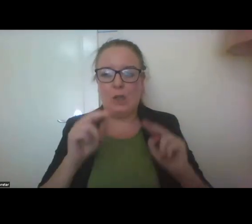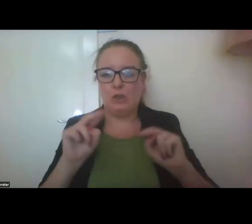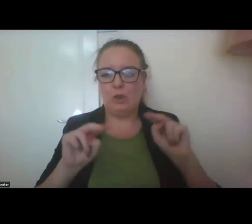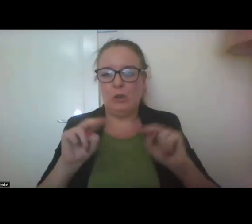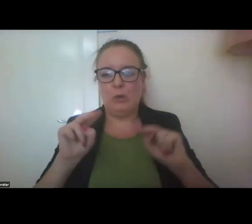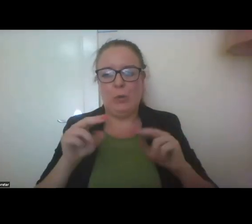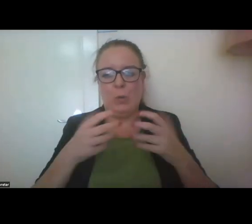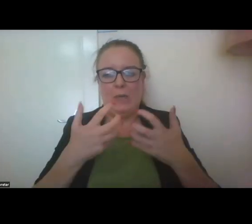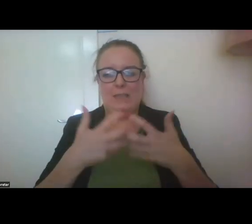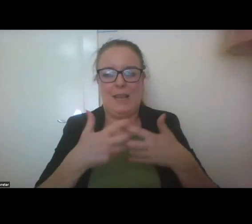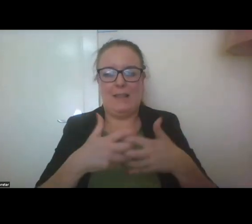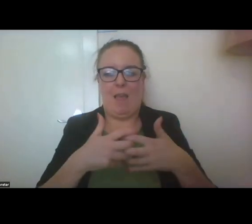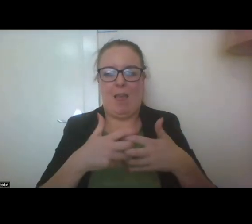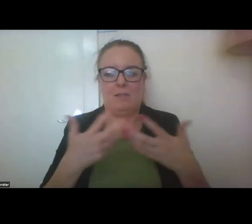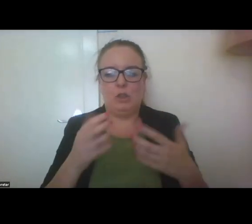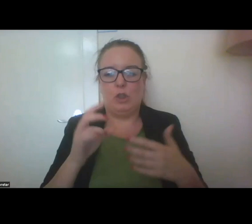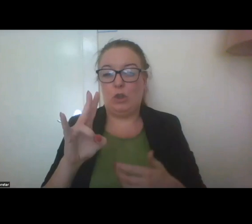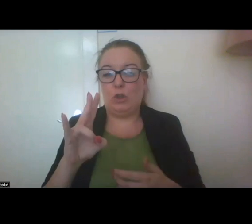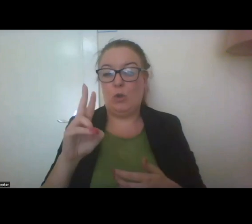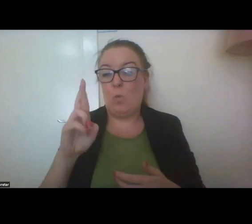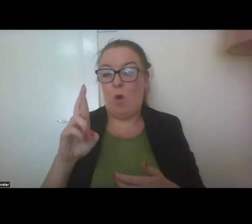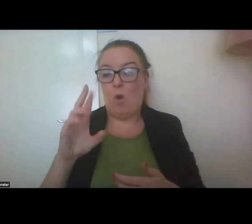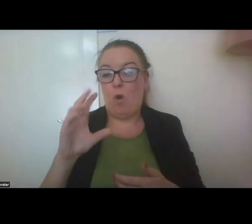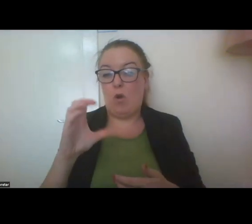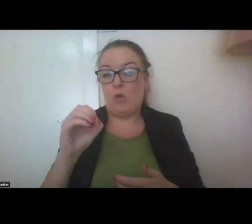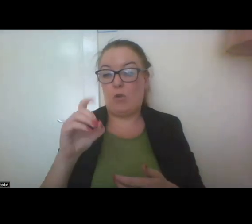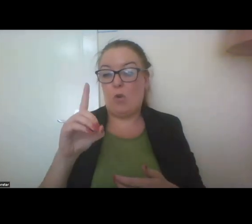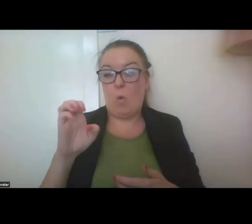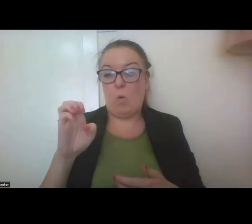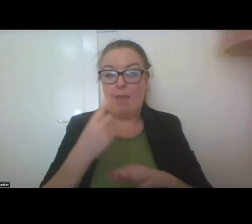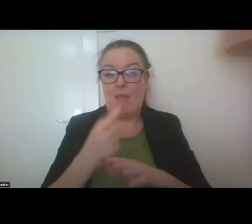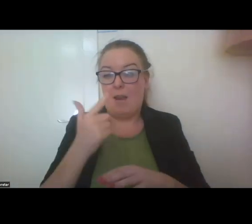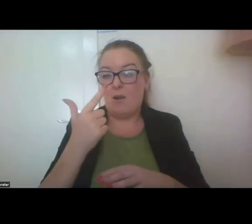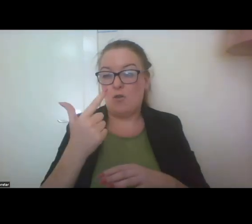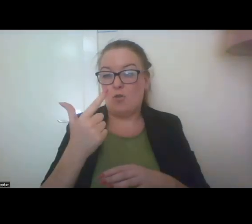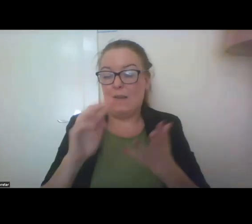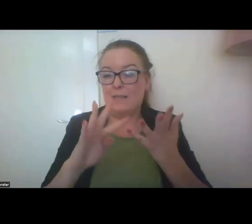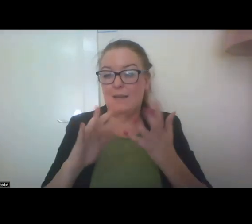I mean, QR codes have been around for 29 years, so they've actually been around for quite some time.